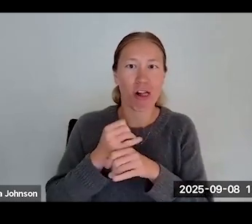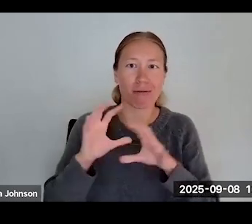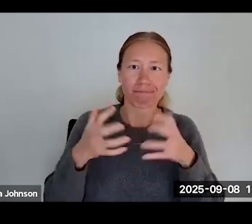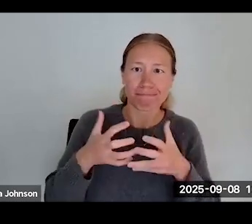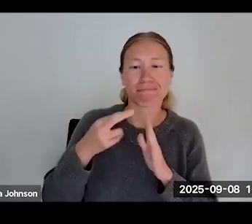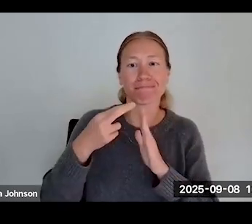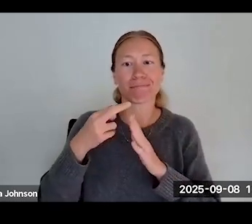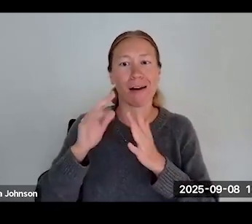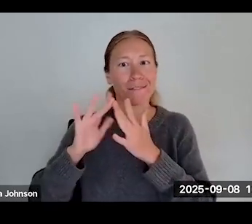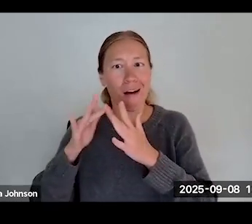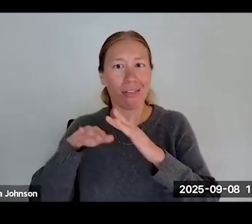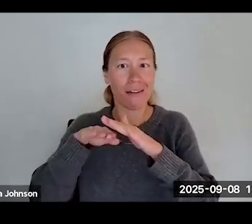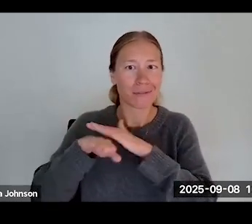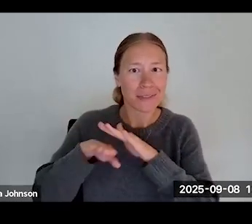that really help inform our requirements.